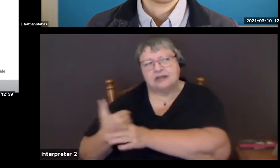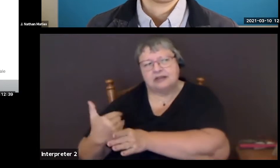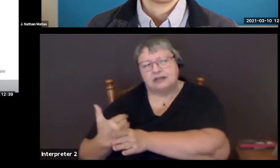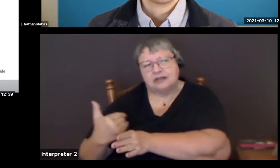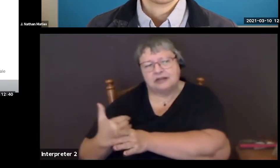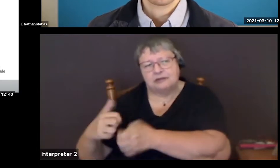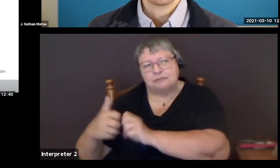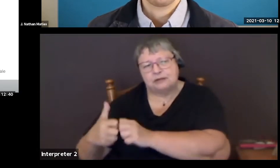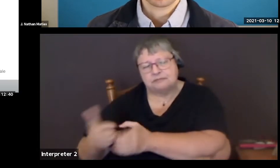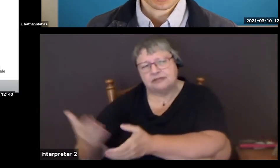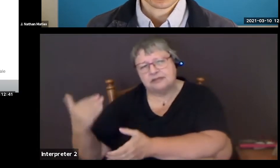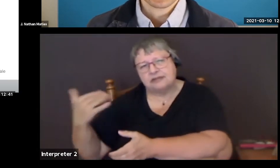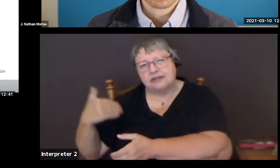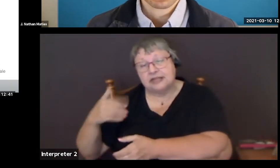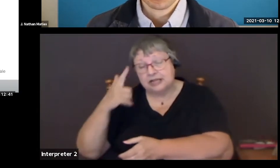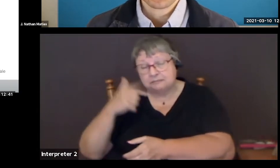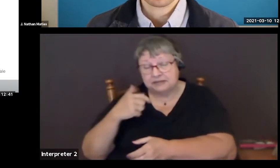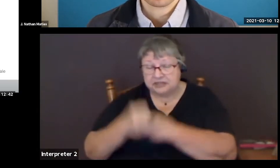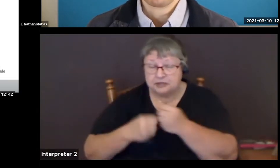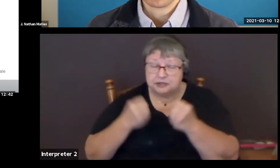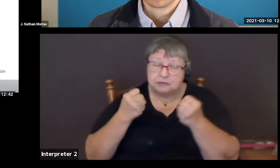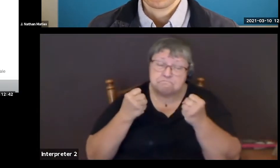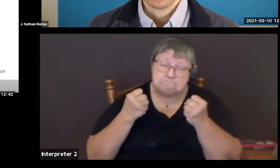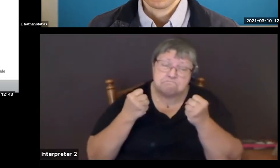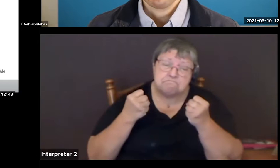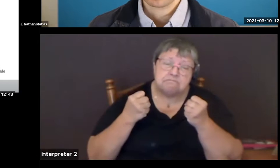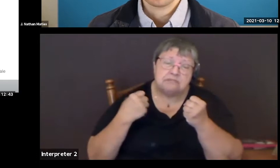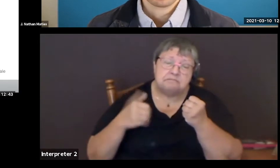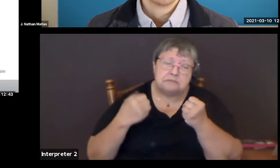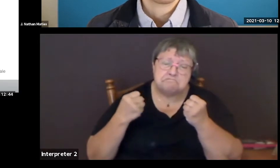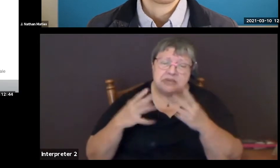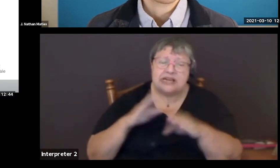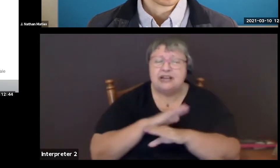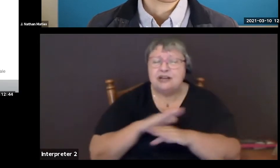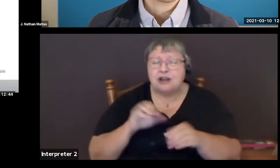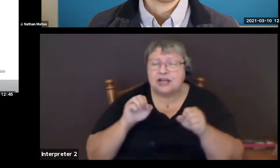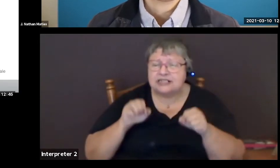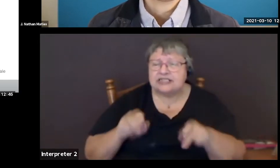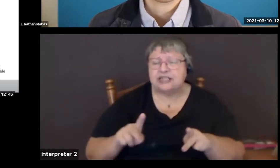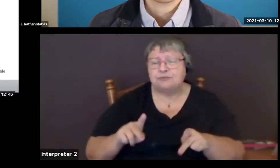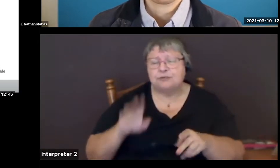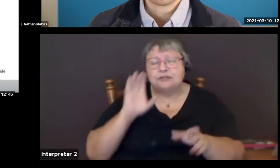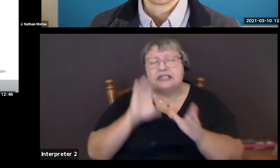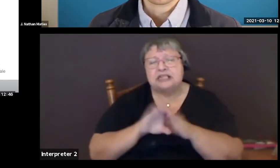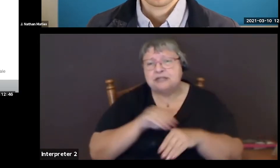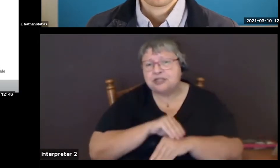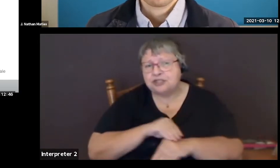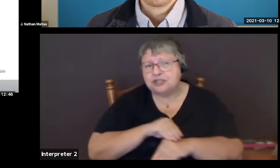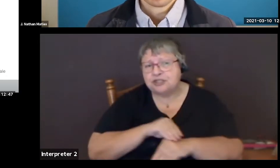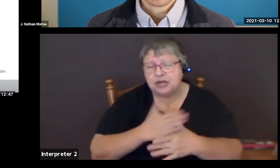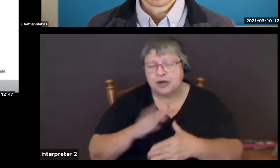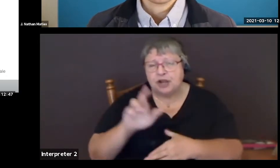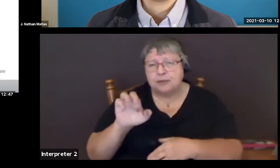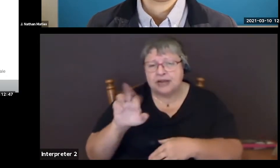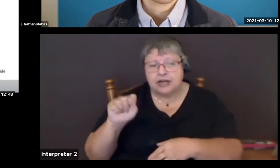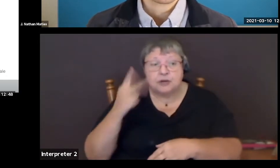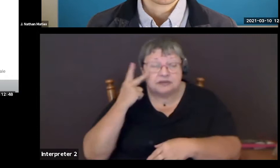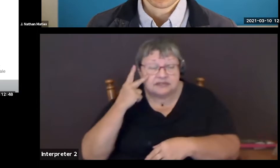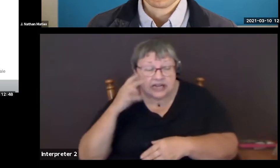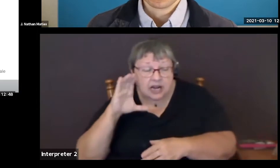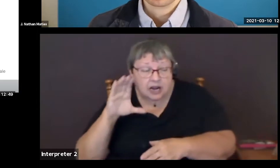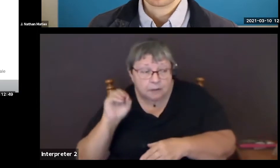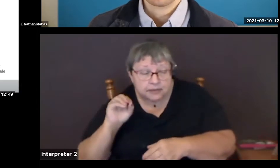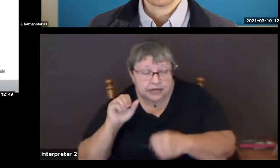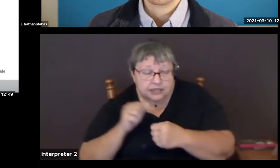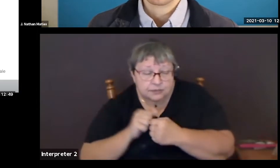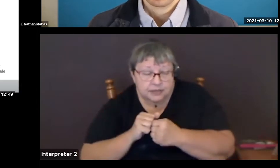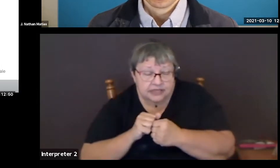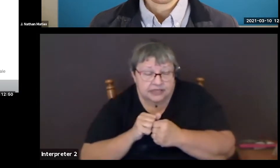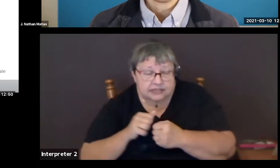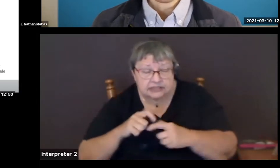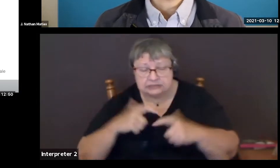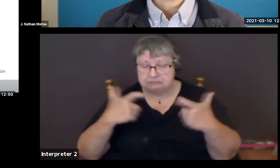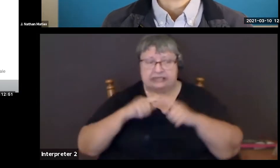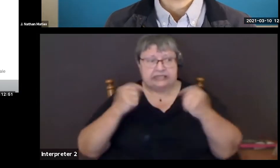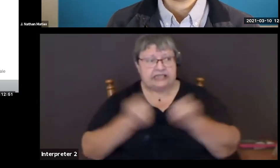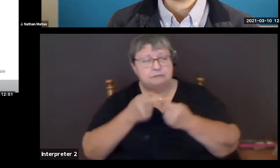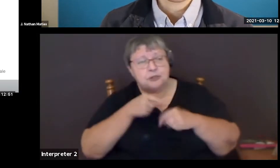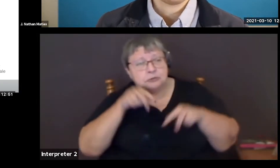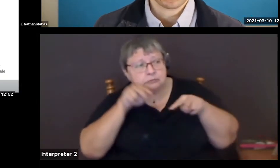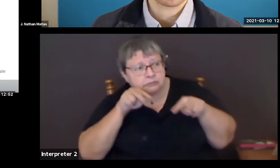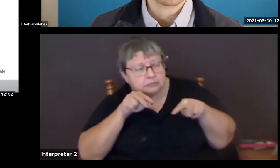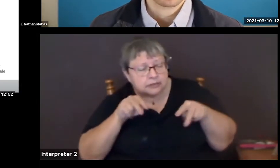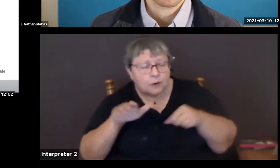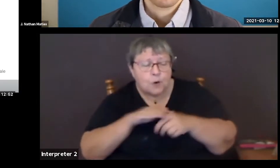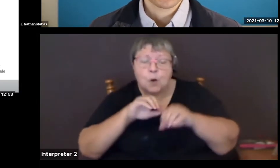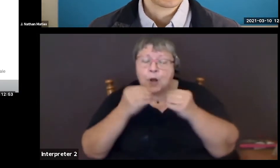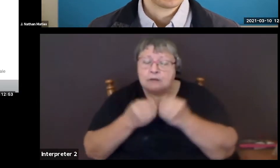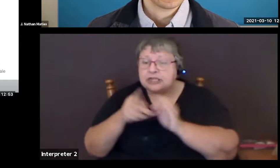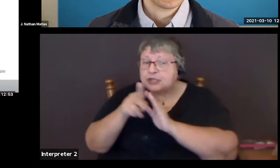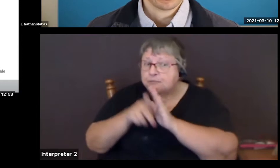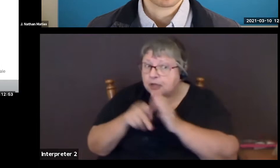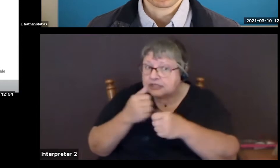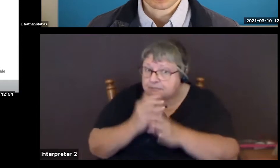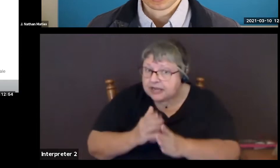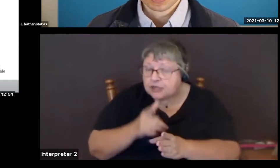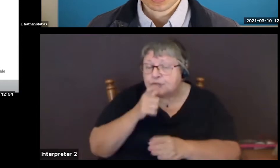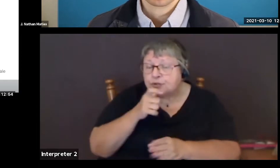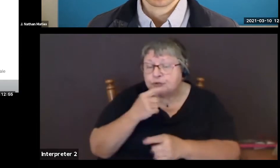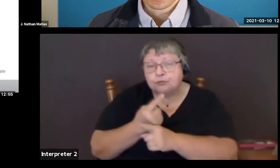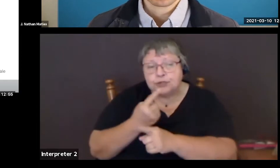In the years since the scandal over non consensual image sharing on Reddit, we've seen companies reluctantly embrace this reality, creating vast teams of content moderators in some cases, and home offices of policy makers who routinely speak with legislators